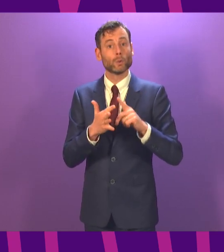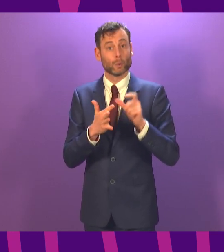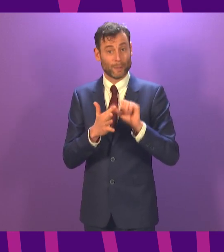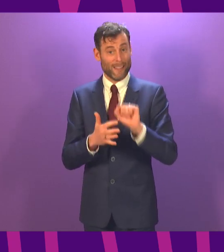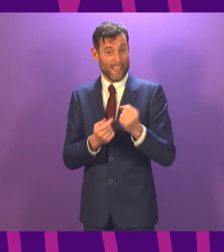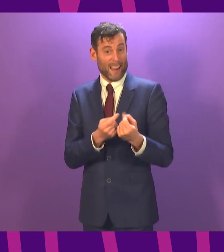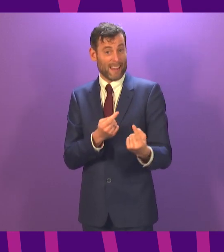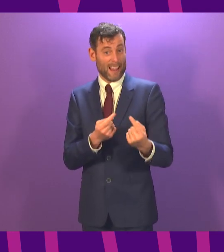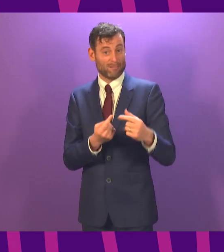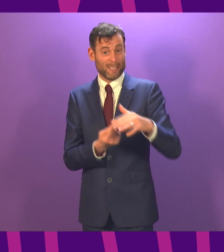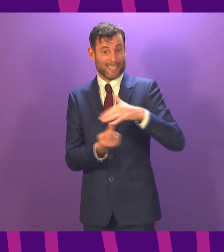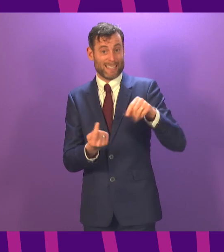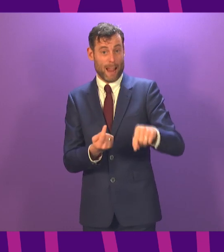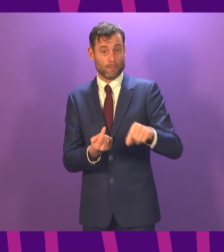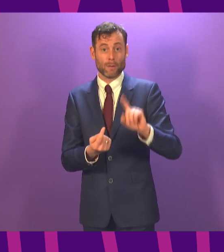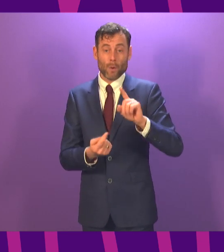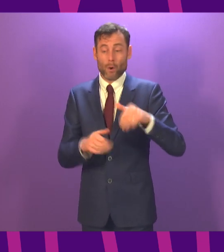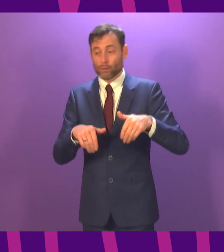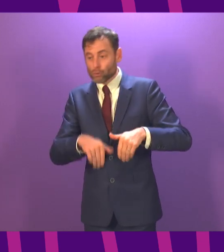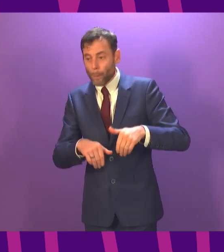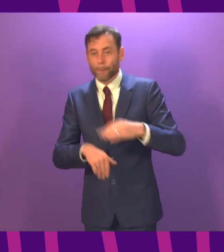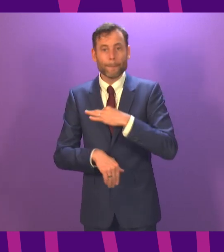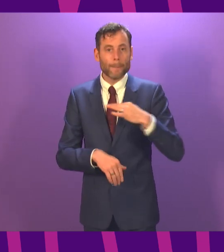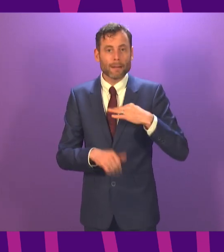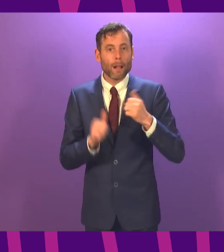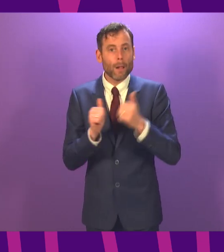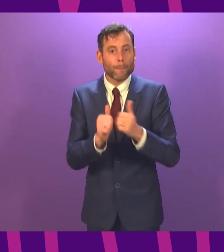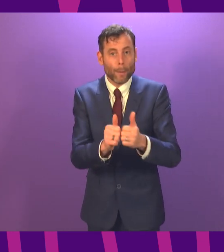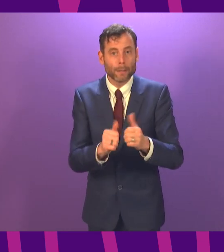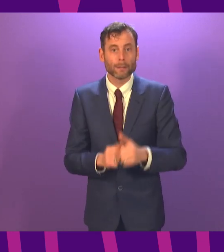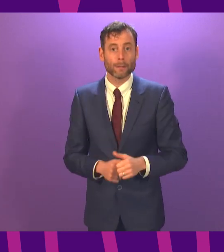and medical appointments. Police Scotland has said that it will double its efforts along